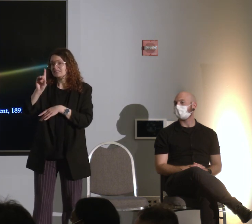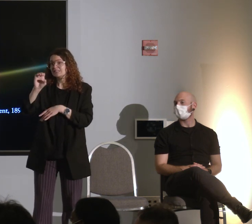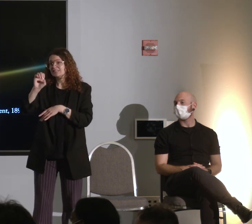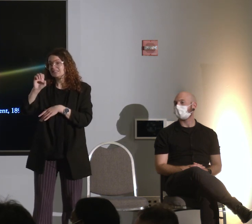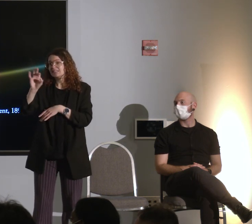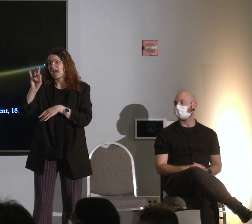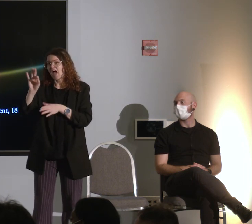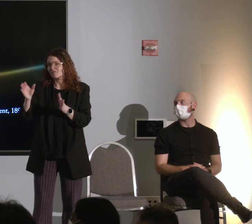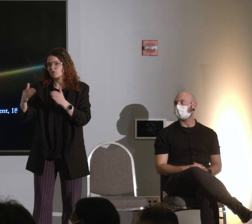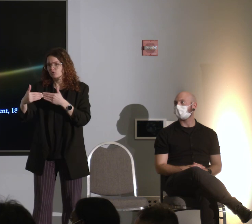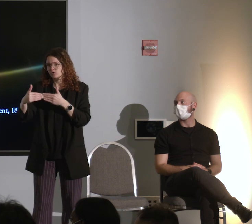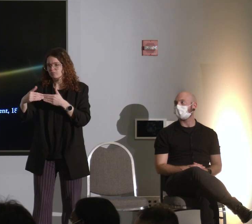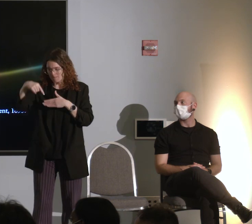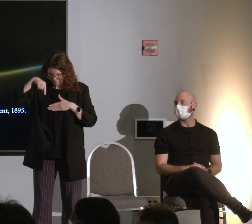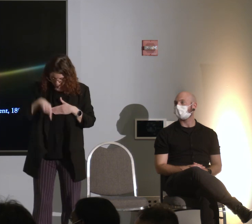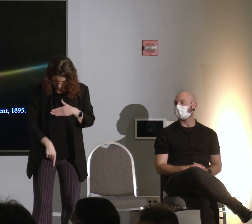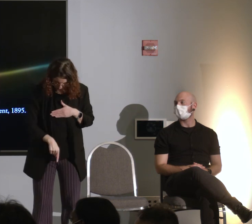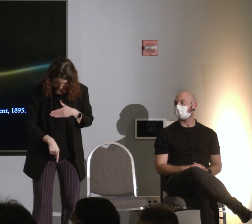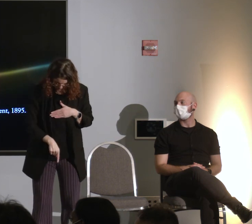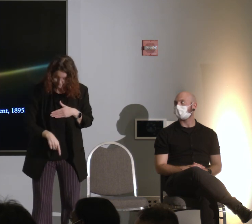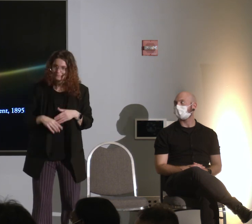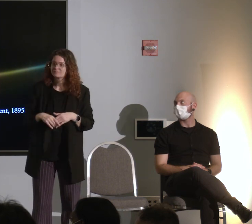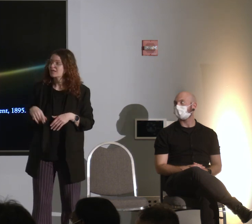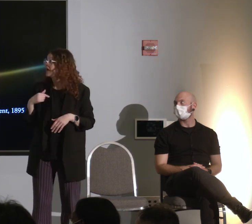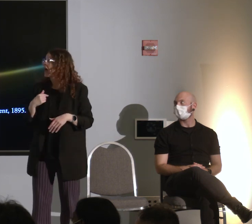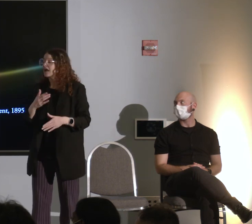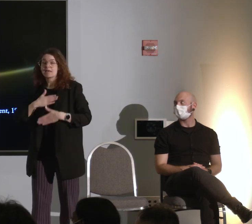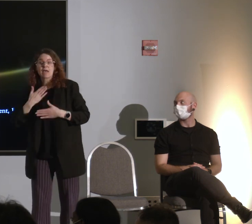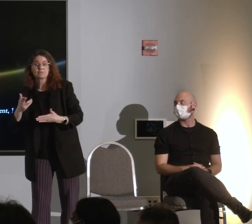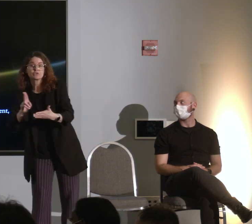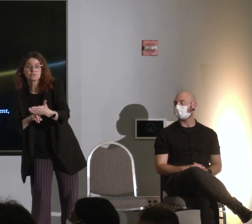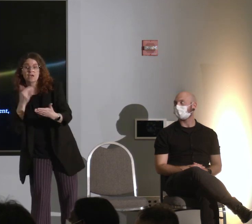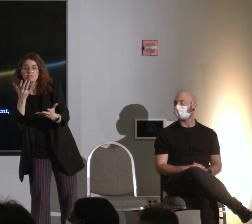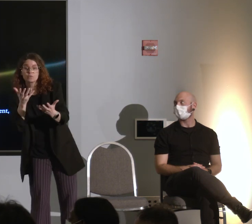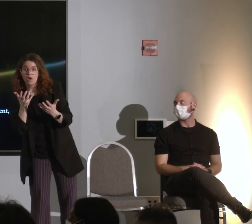That is the room that is directly below us. which I'll be happy to sign, by the way, if they would like.